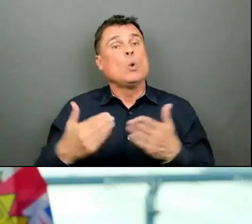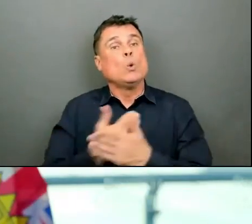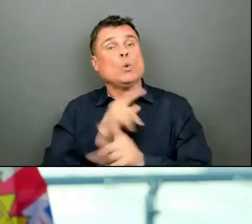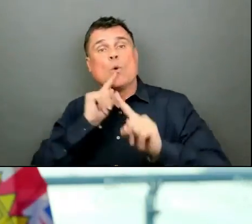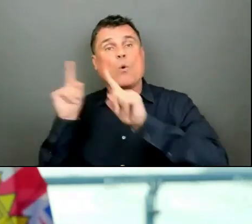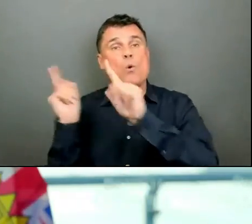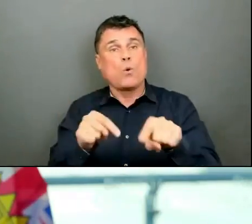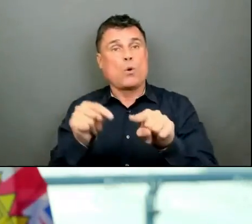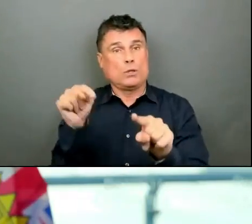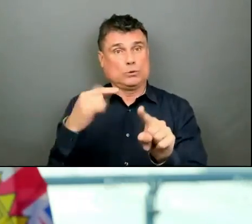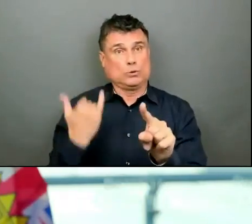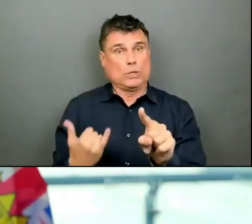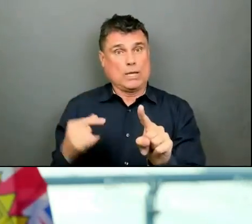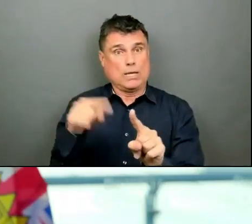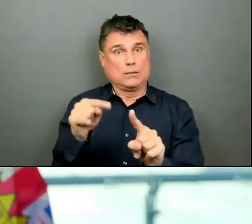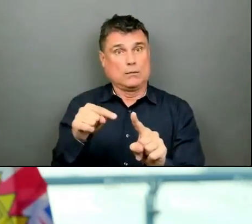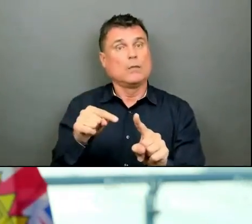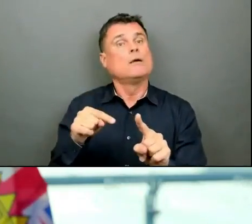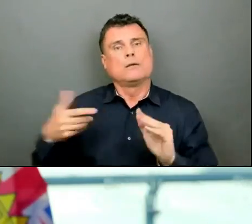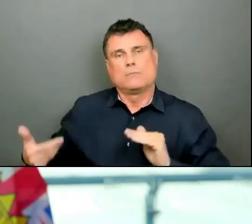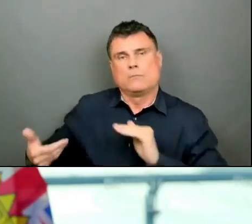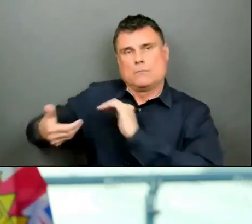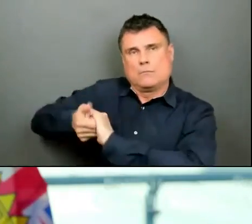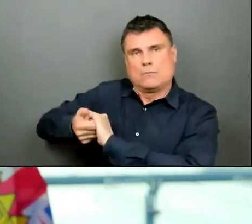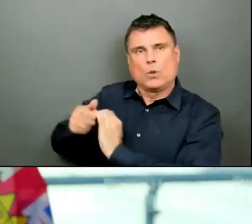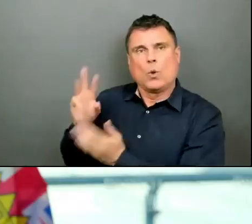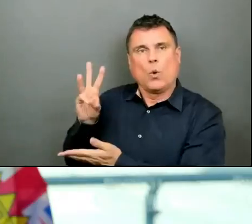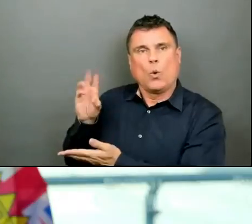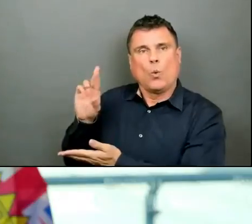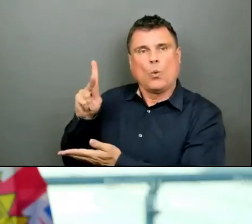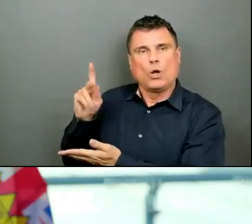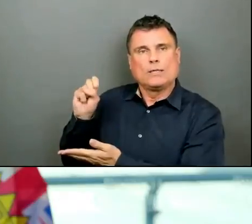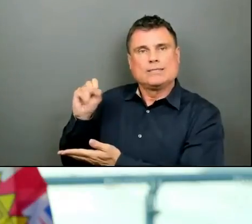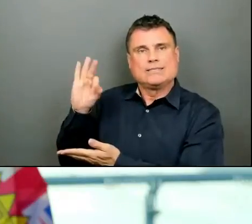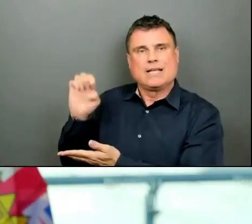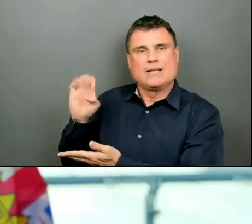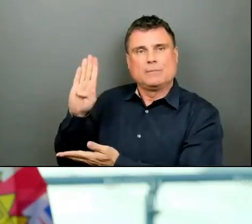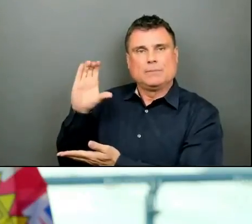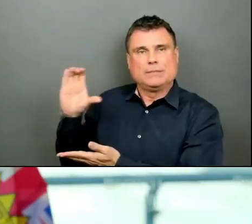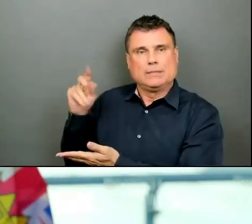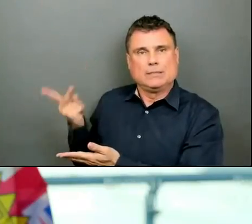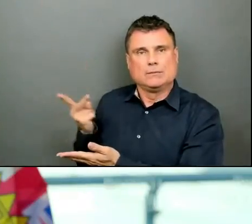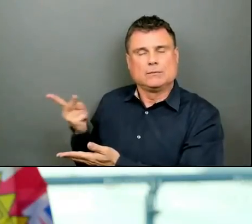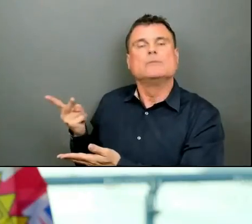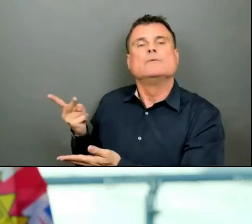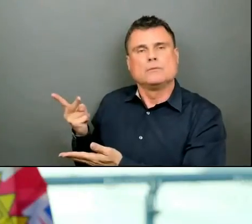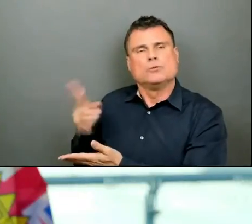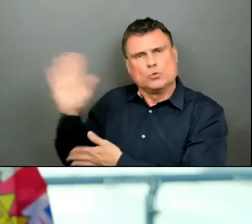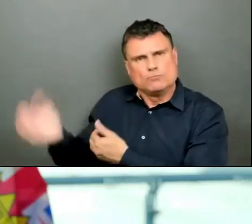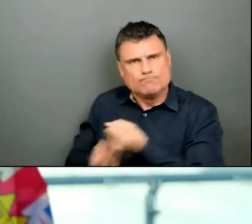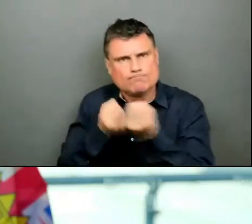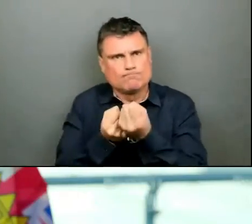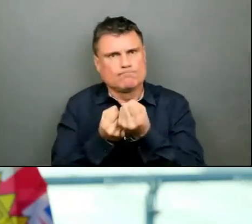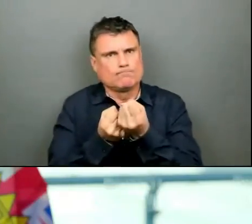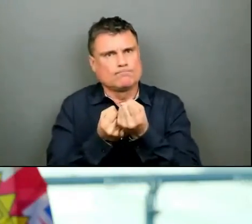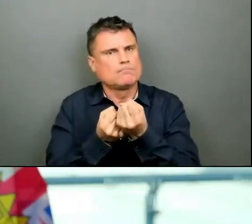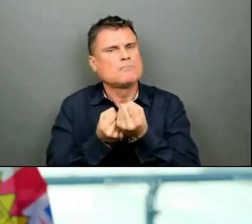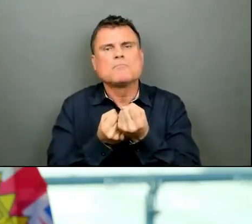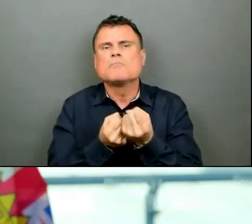have had in workplaces, and it is part of the stepping up of the workplace safety plans that we have had in place.